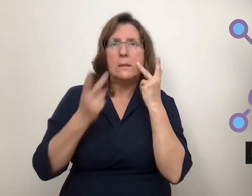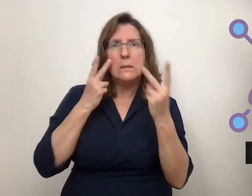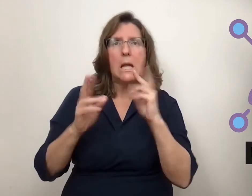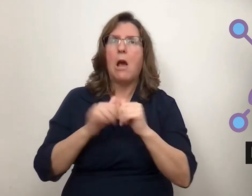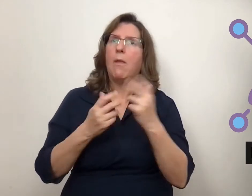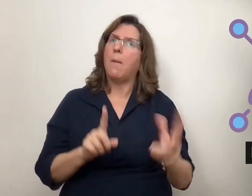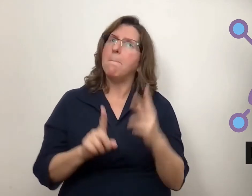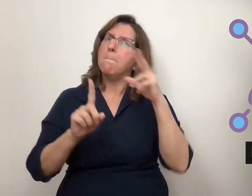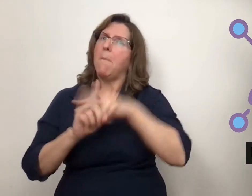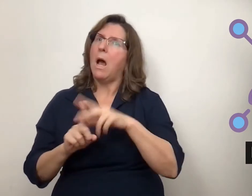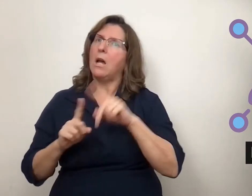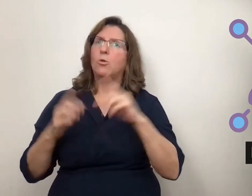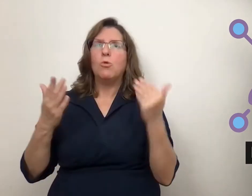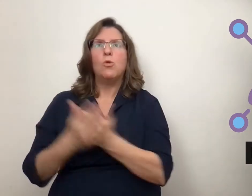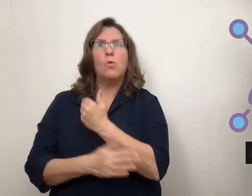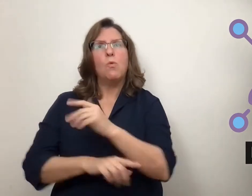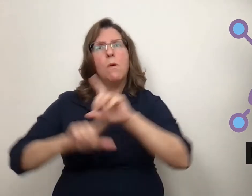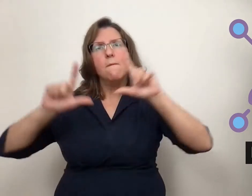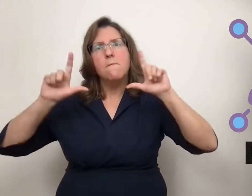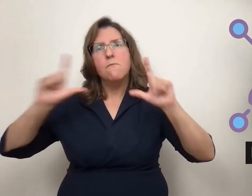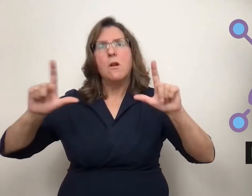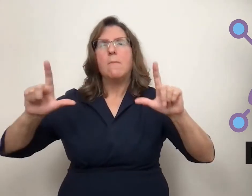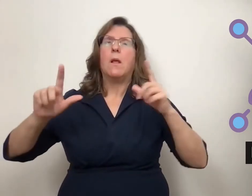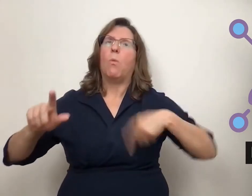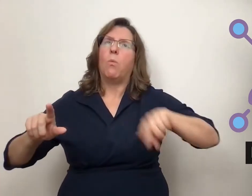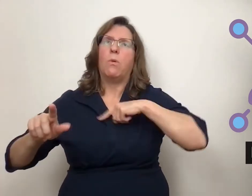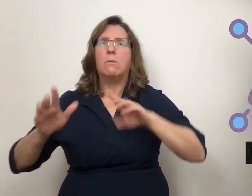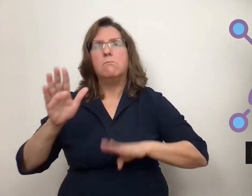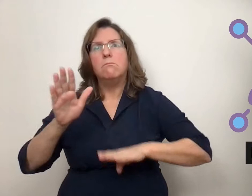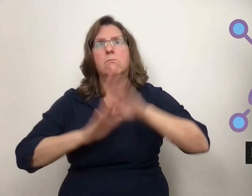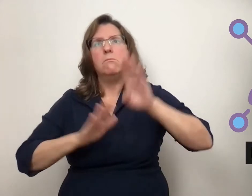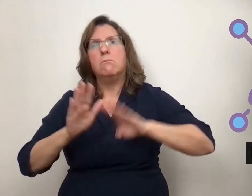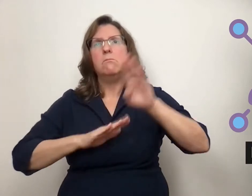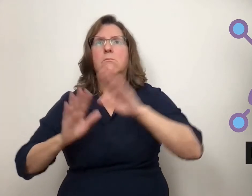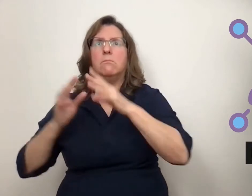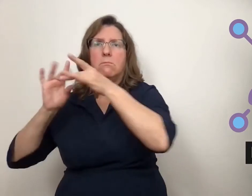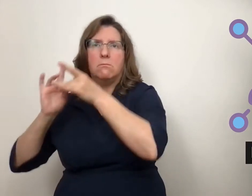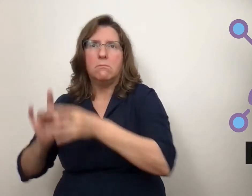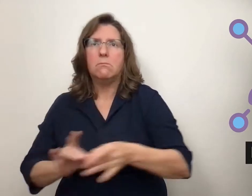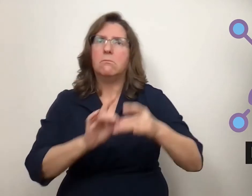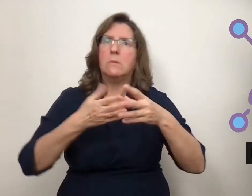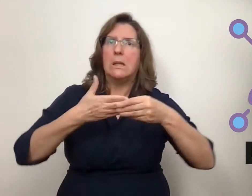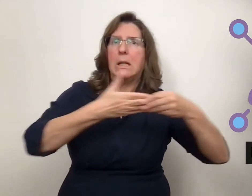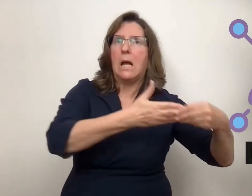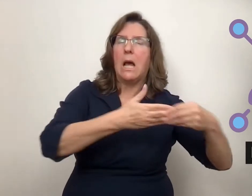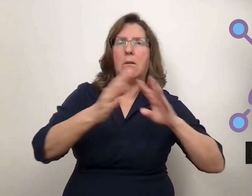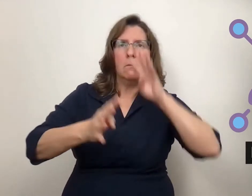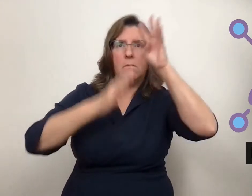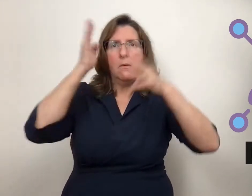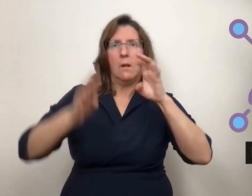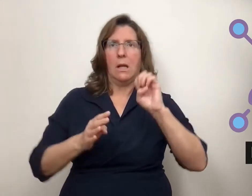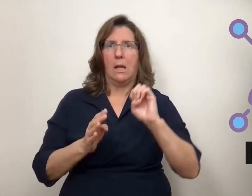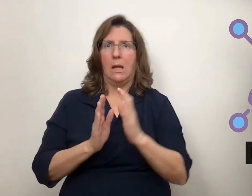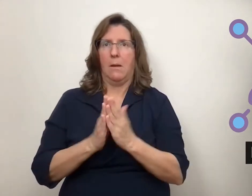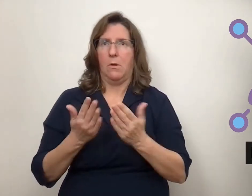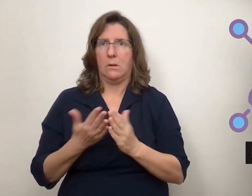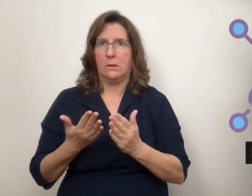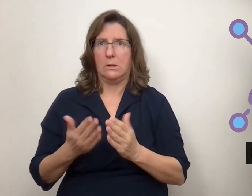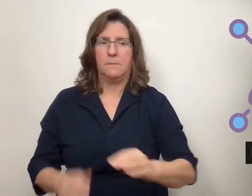Let's see what the multimodal framework has to offer us with respect to the new framework we set out to create.